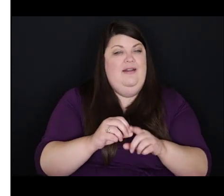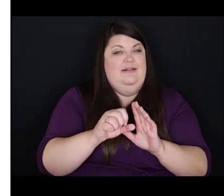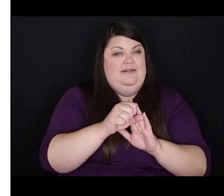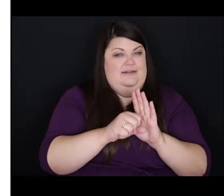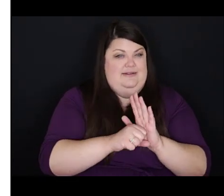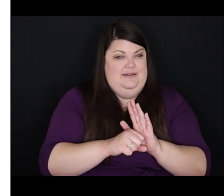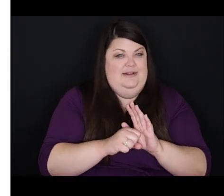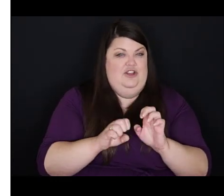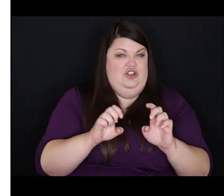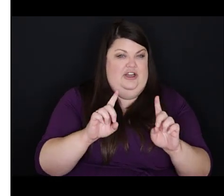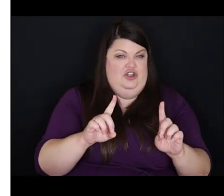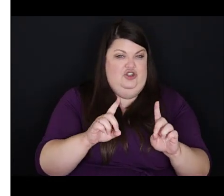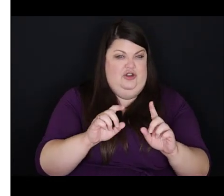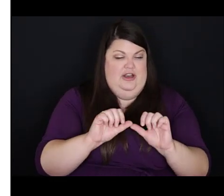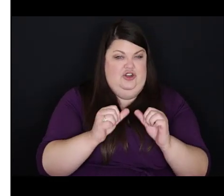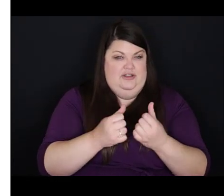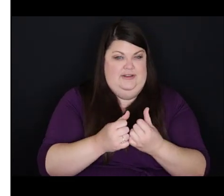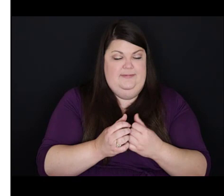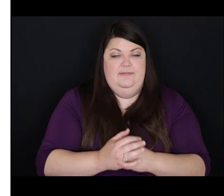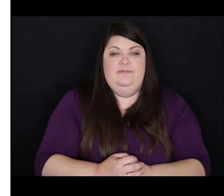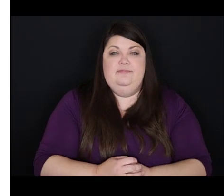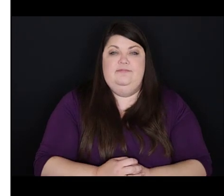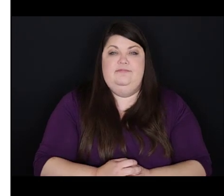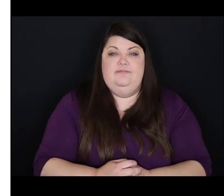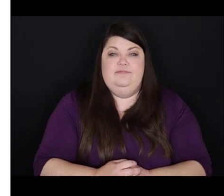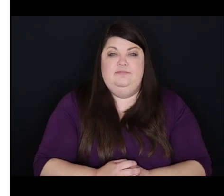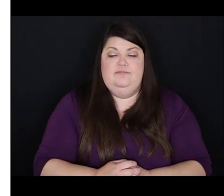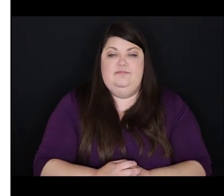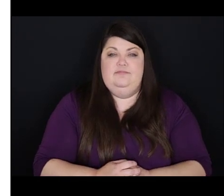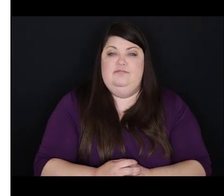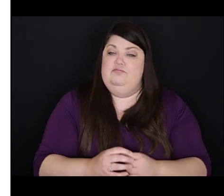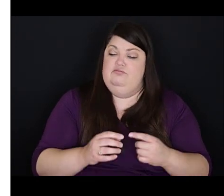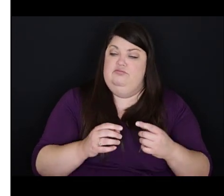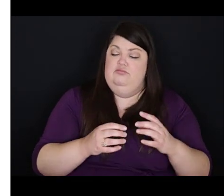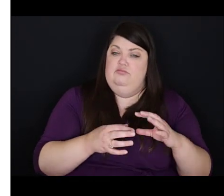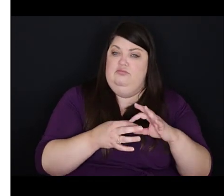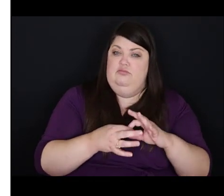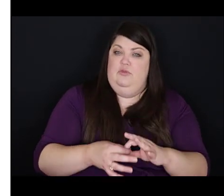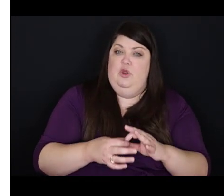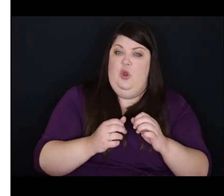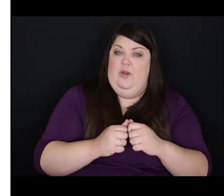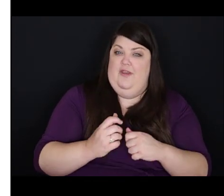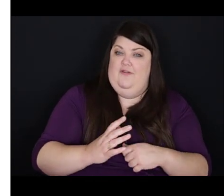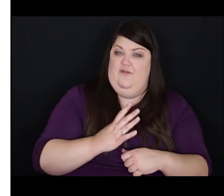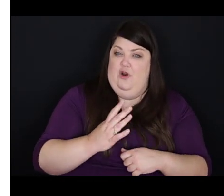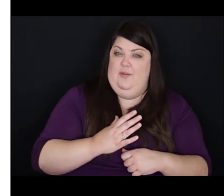Consistent with the requirements of the formal interagency agreement pursuant to